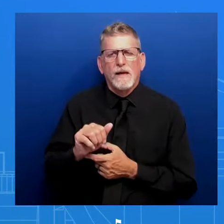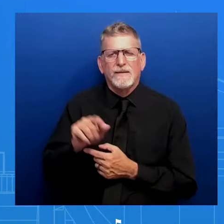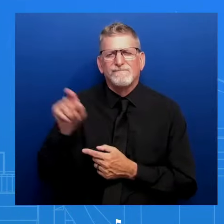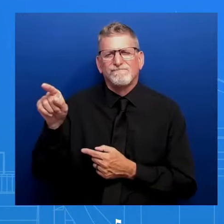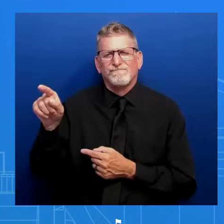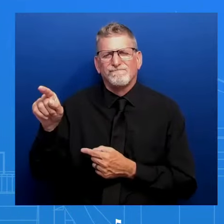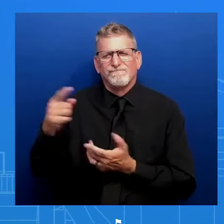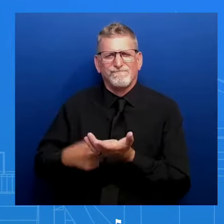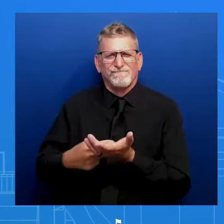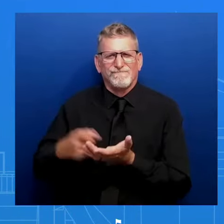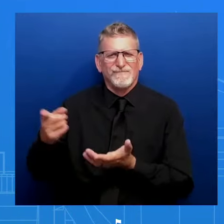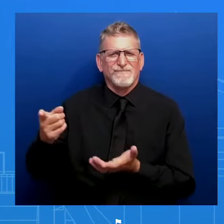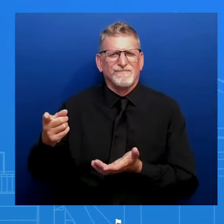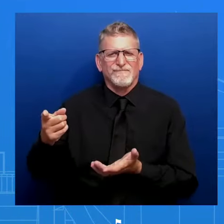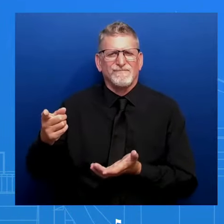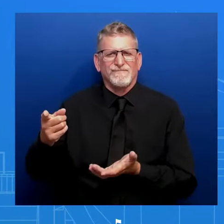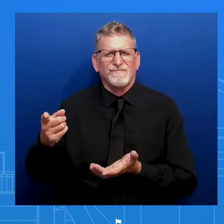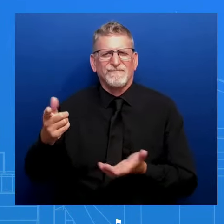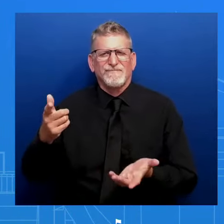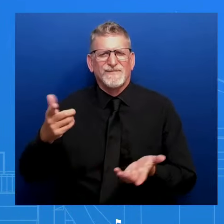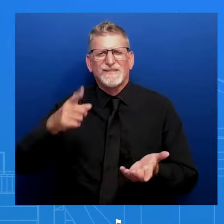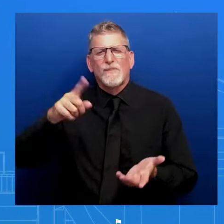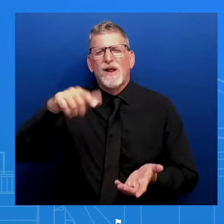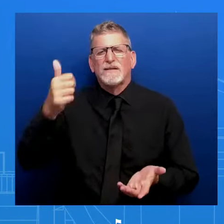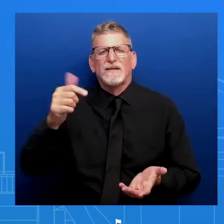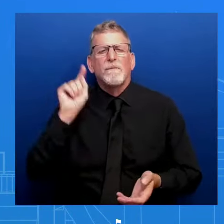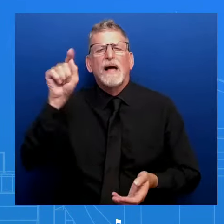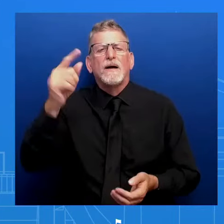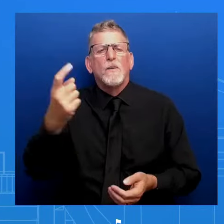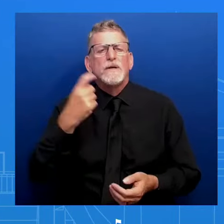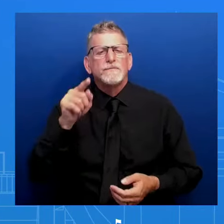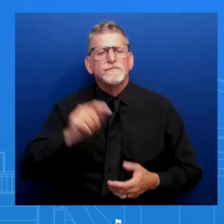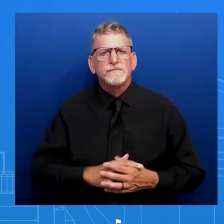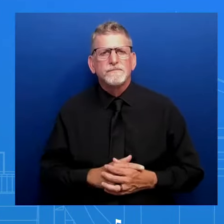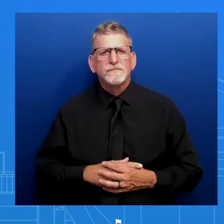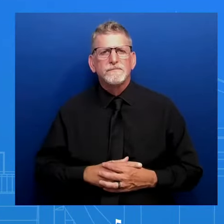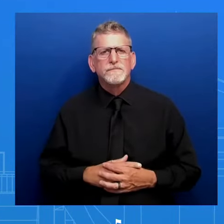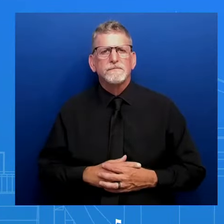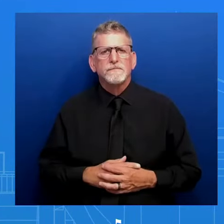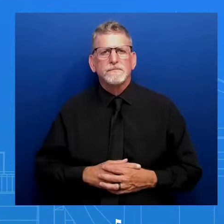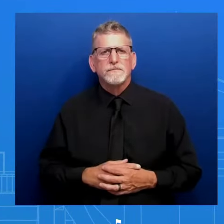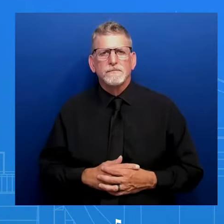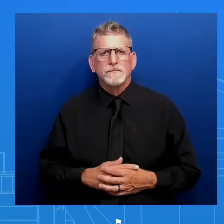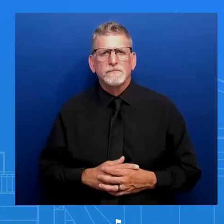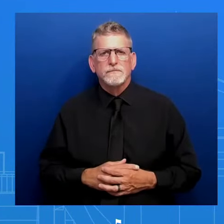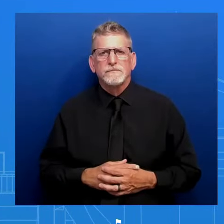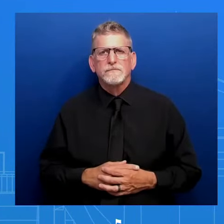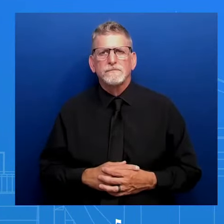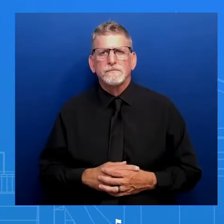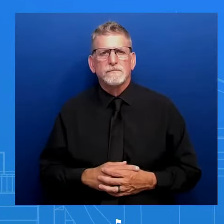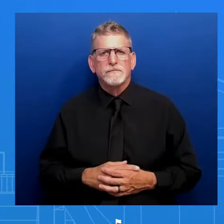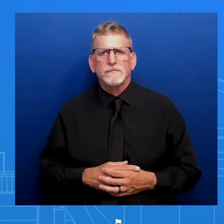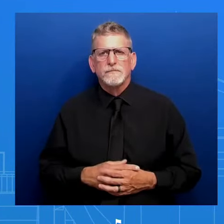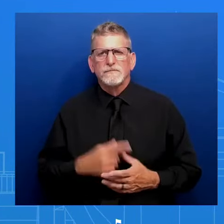The Press: Thank you. Moments ago, you said that nothing has changed, when you were asked about the President's previous remarks